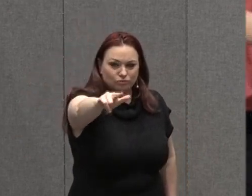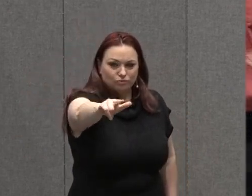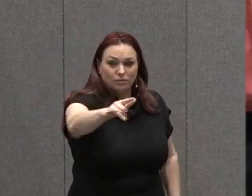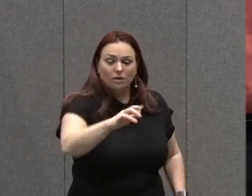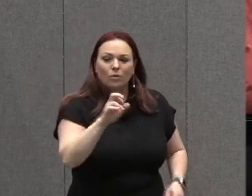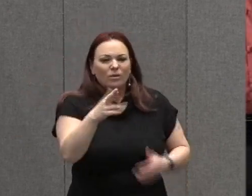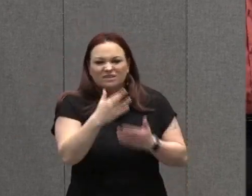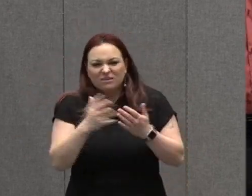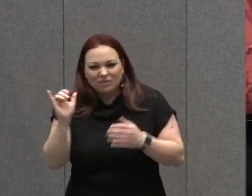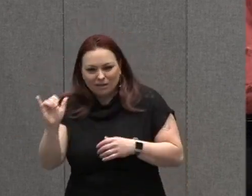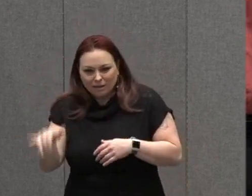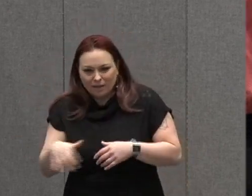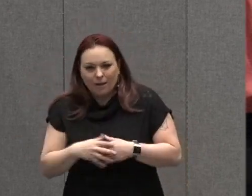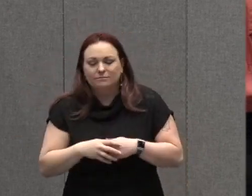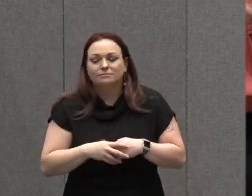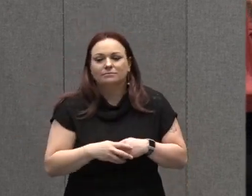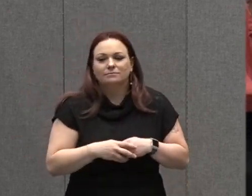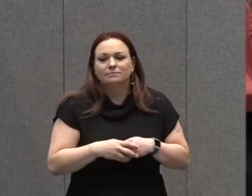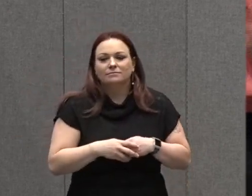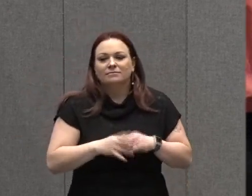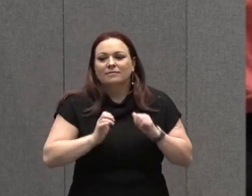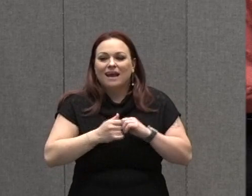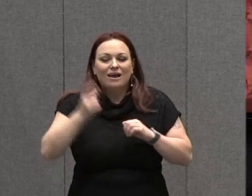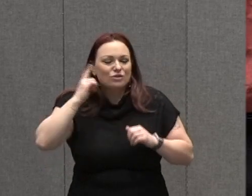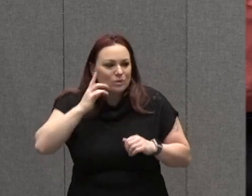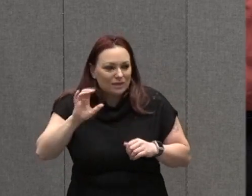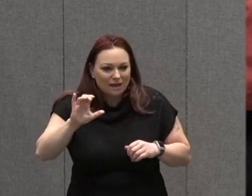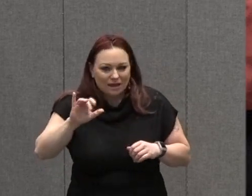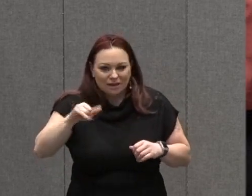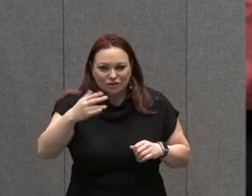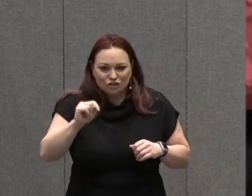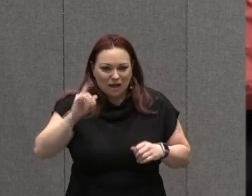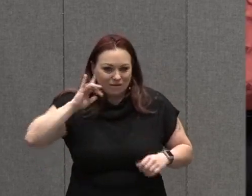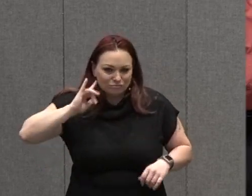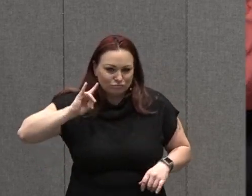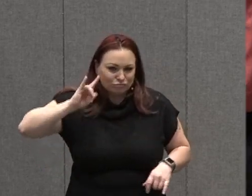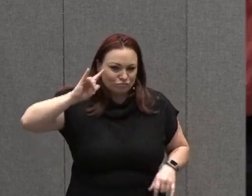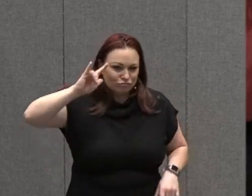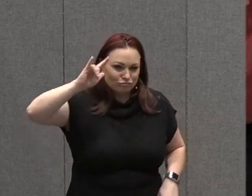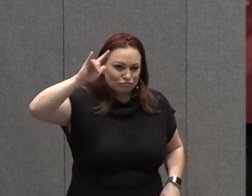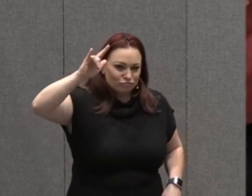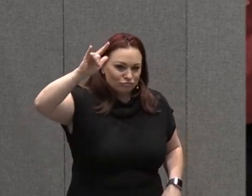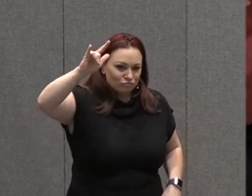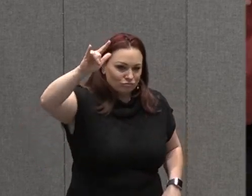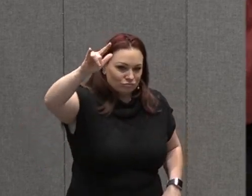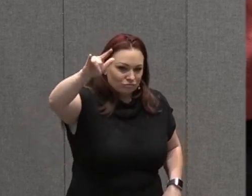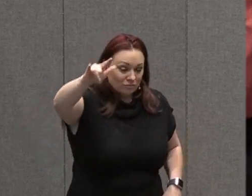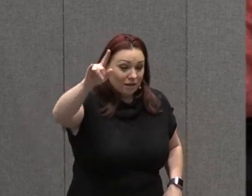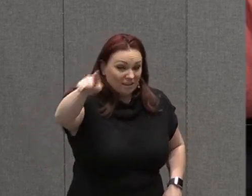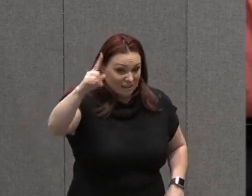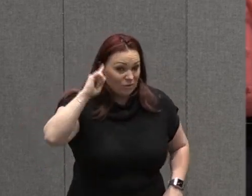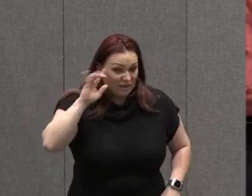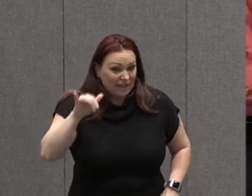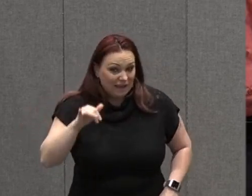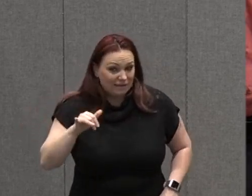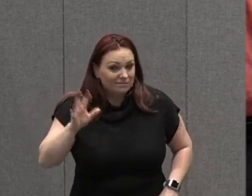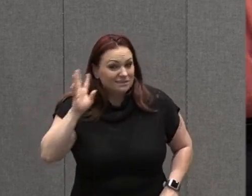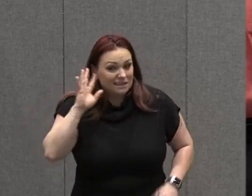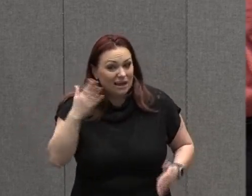Or something like that. How do you think a jet sounds? Can I hear that? Oh yeah, that's noisy. That's good noisy sound.